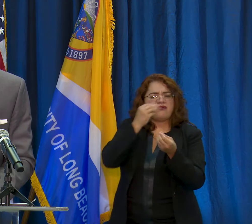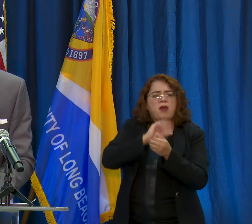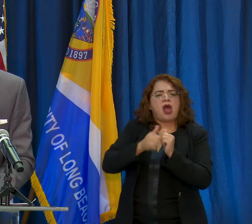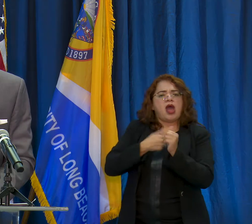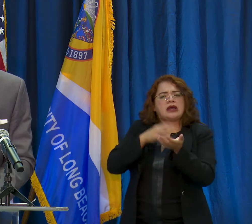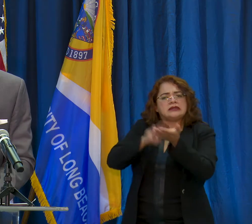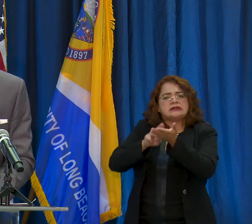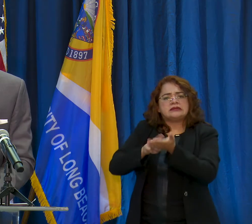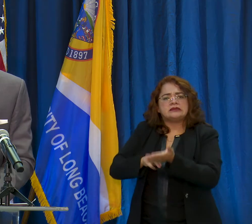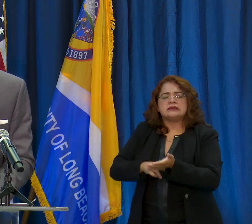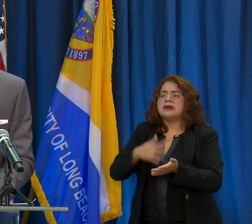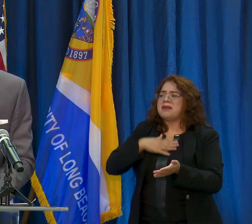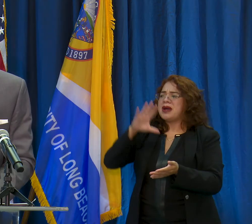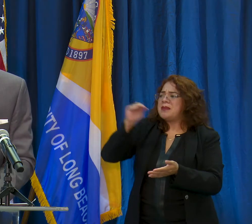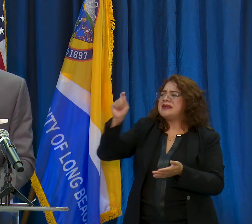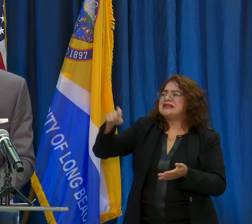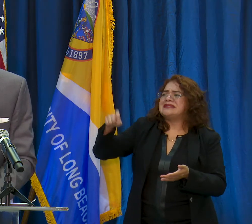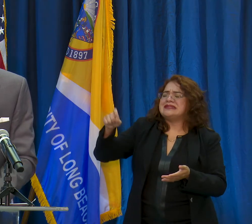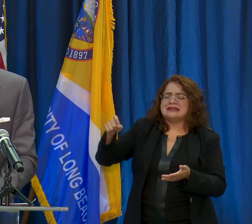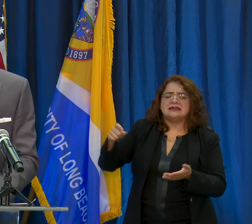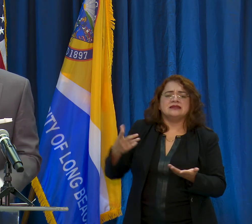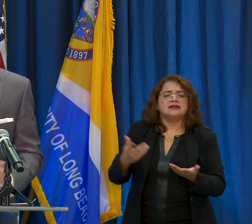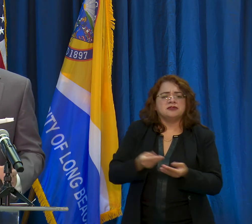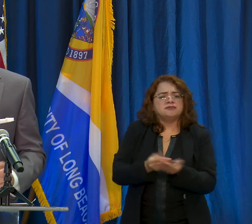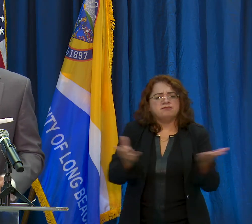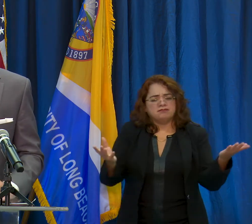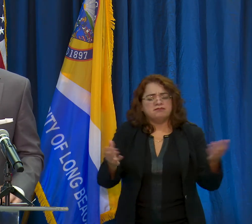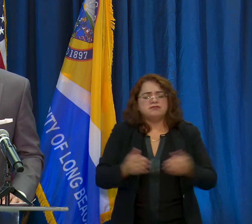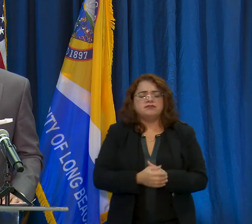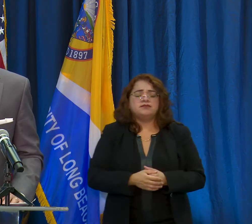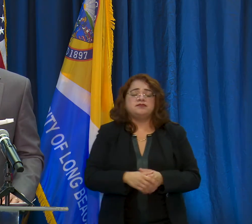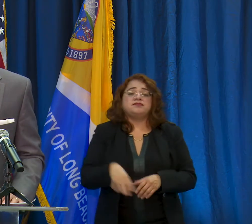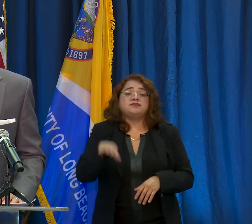protective equipment. Additionally the Mayor and City Council